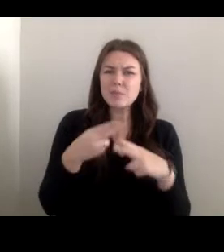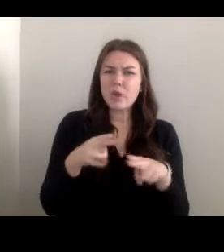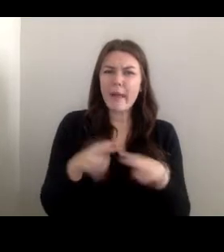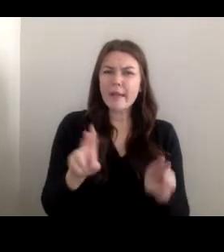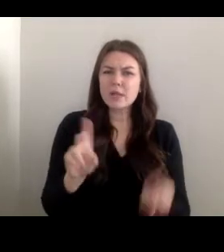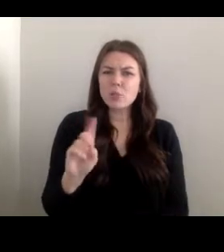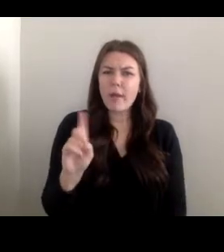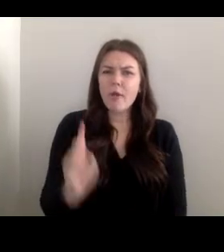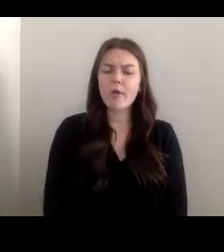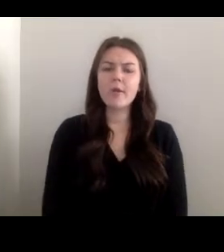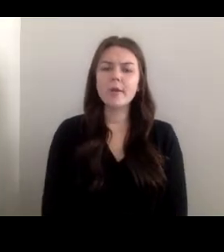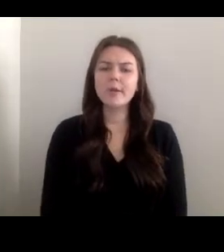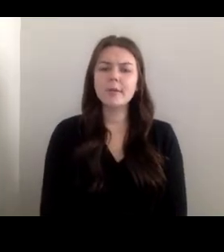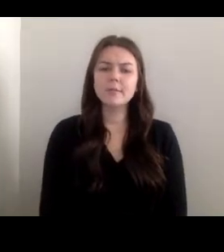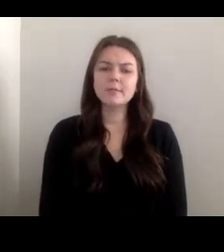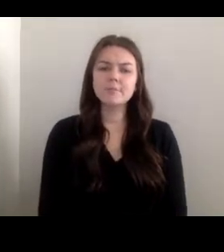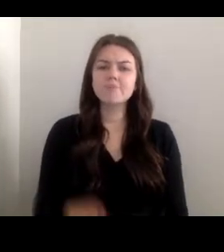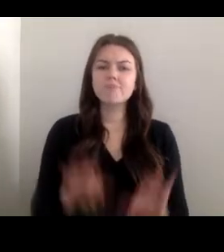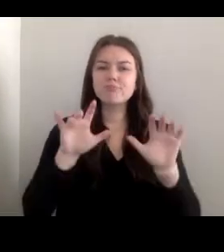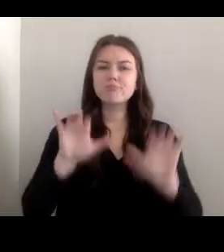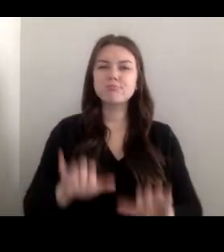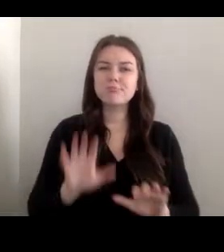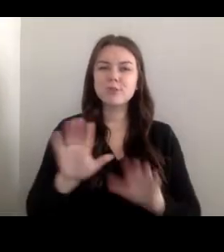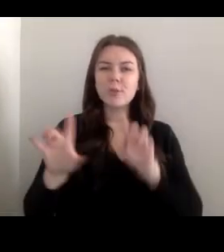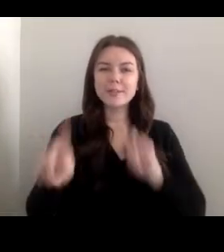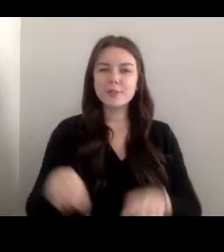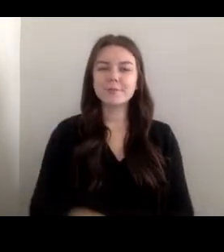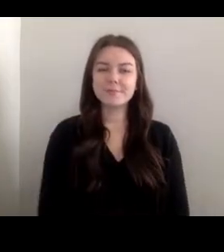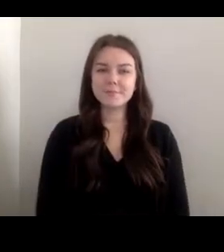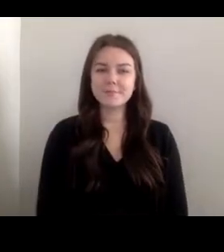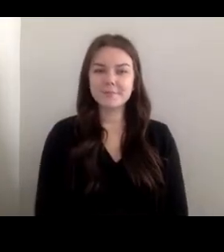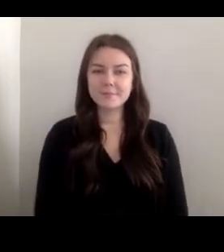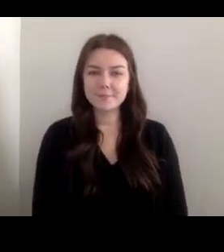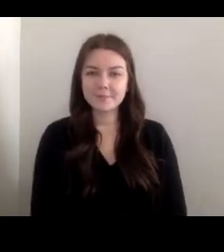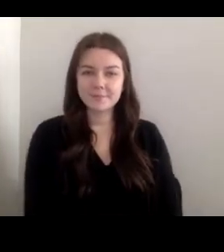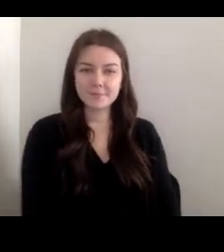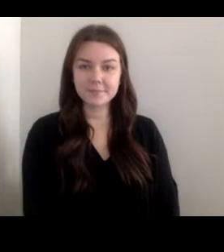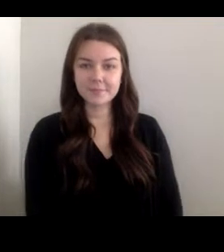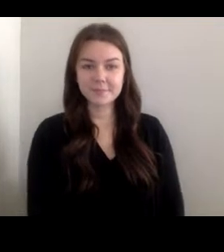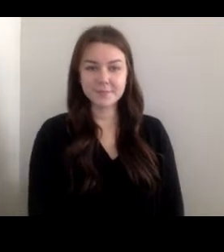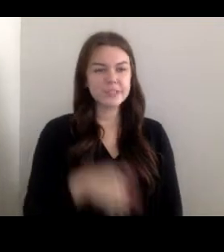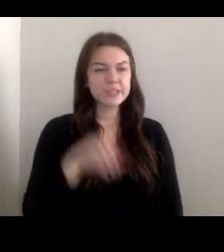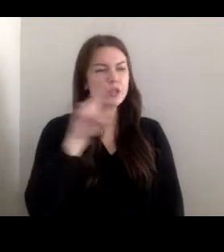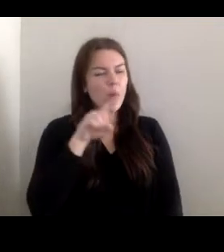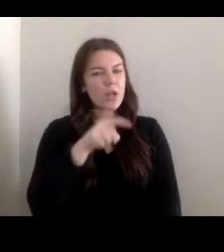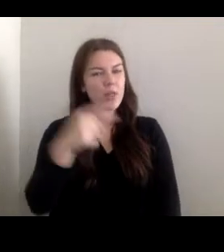Go ahead and type your answer into the chat box. [Lisa] So where do you think a female crab